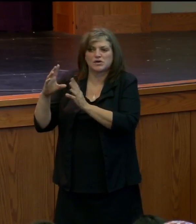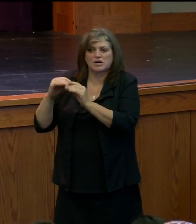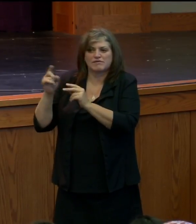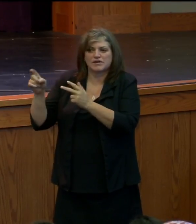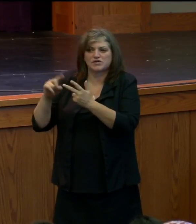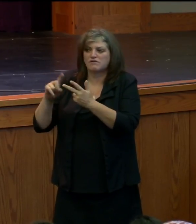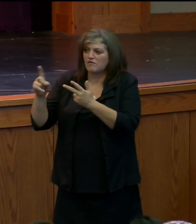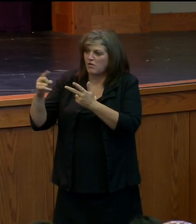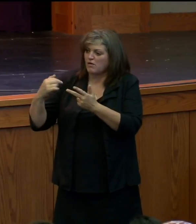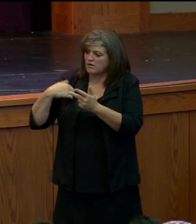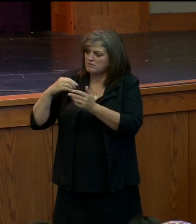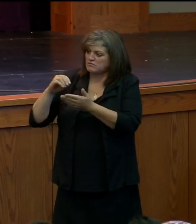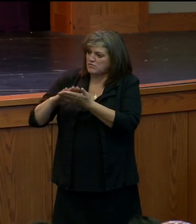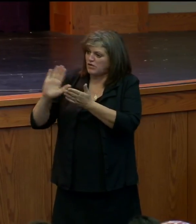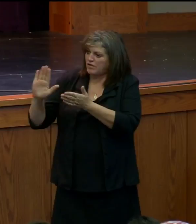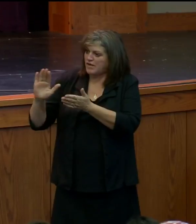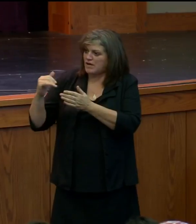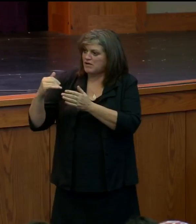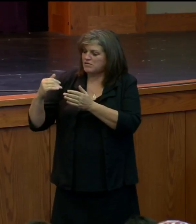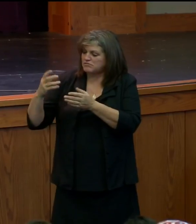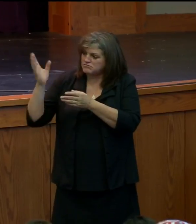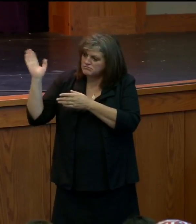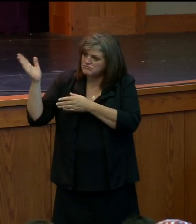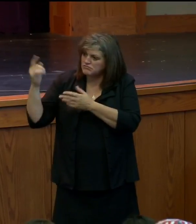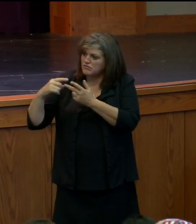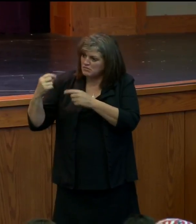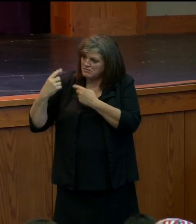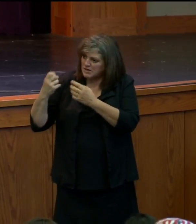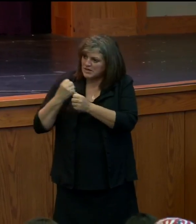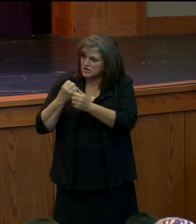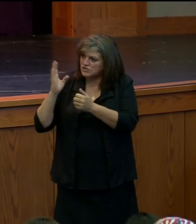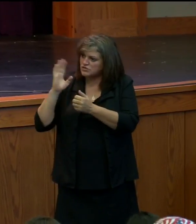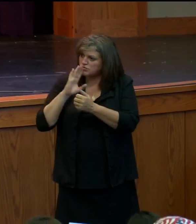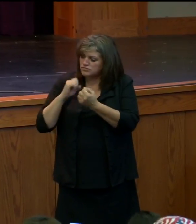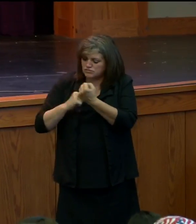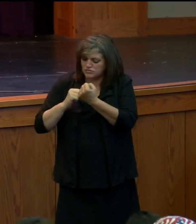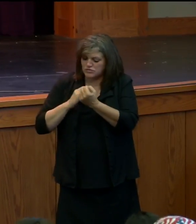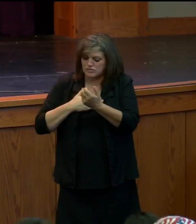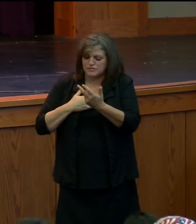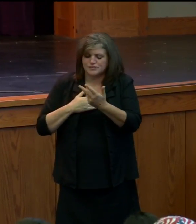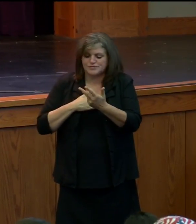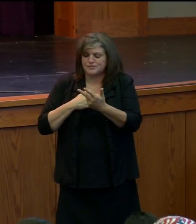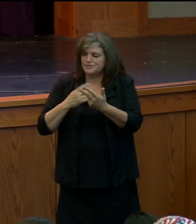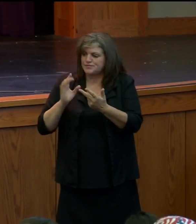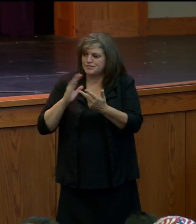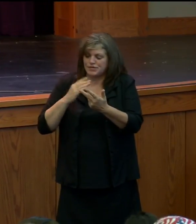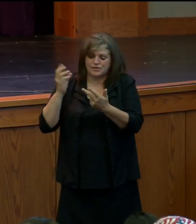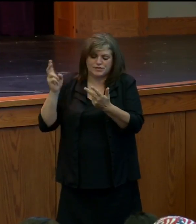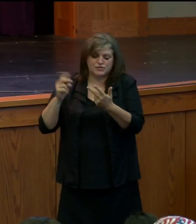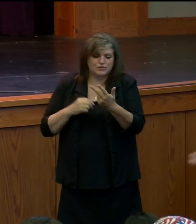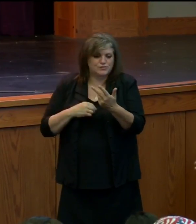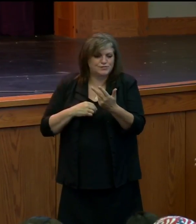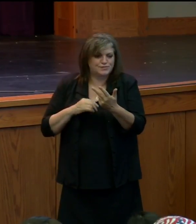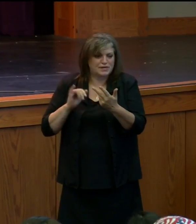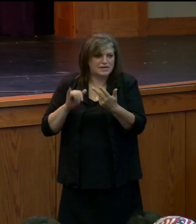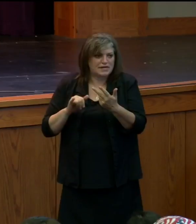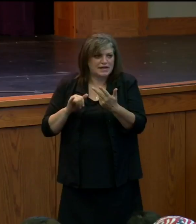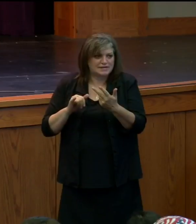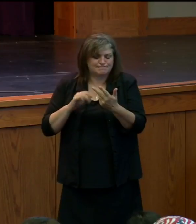FOR HAVING US ON THEIR PLATFORM ALL OF THESE YEARS. SO THAT'S ALL I'M GOING TO SAY ON THAT.